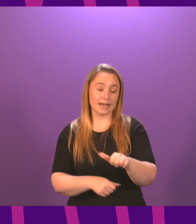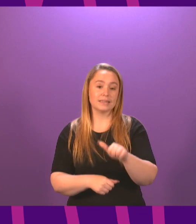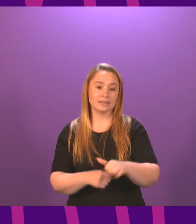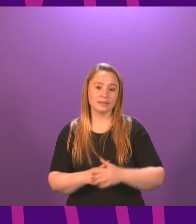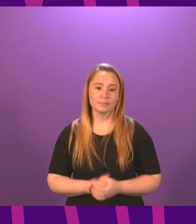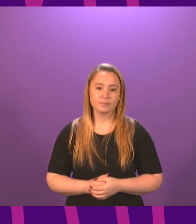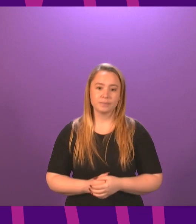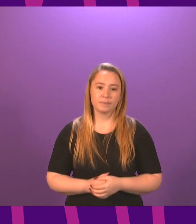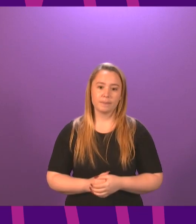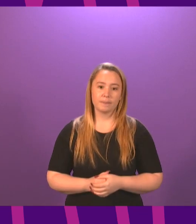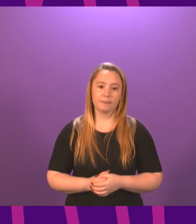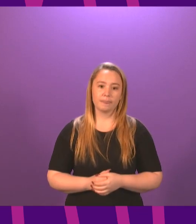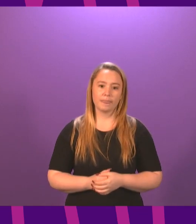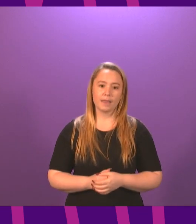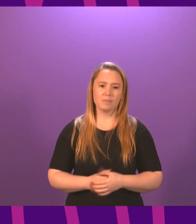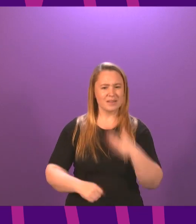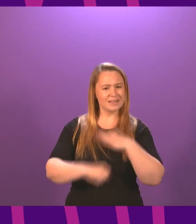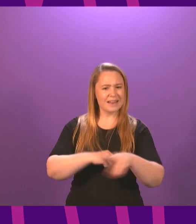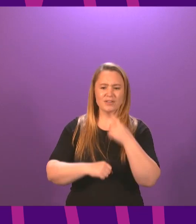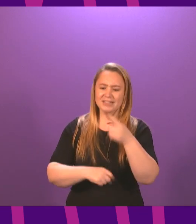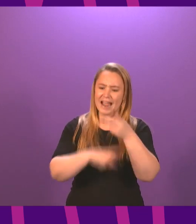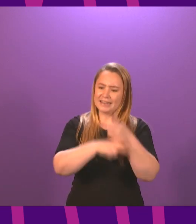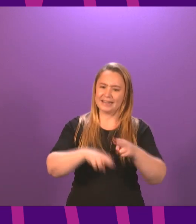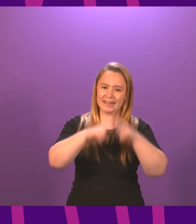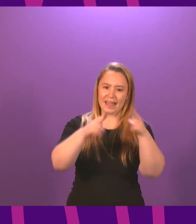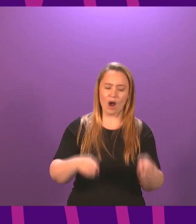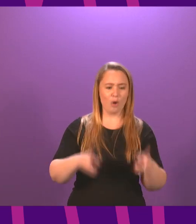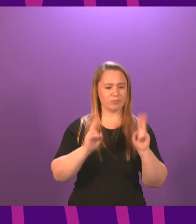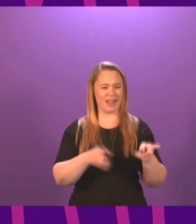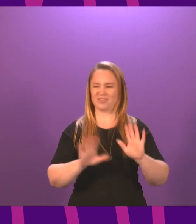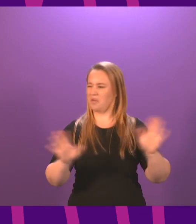Secondly, I have never said that we do not have a problem with care home deaths. What